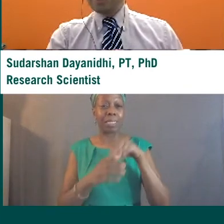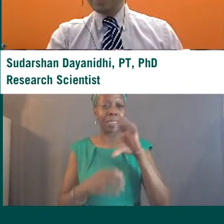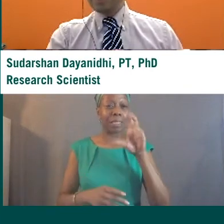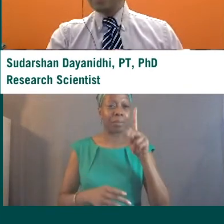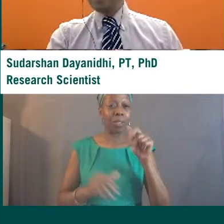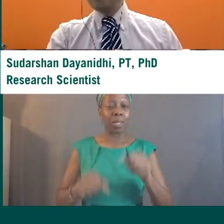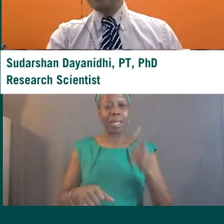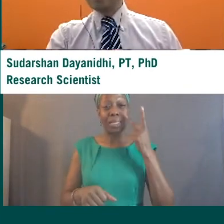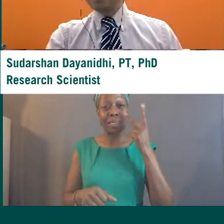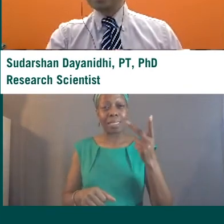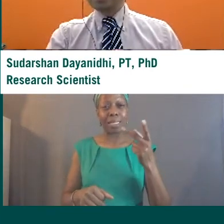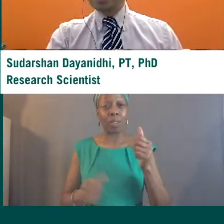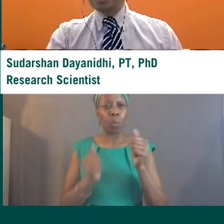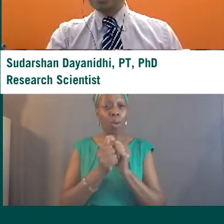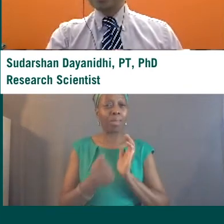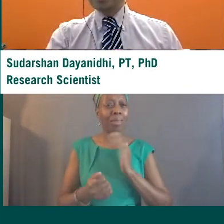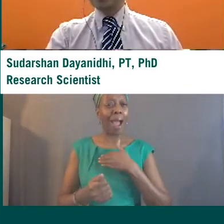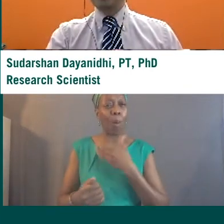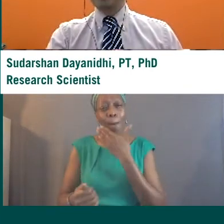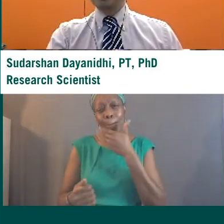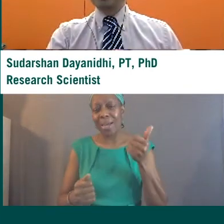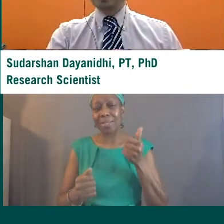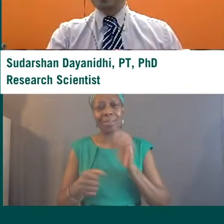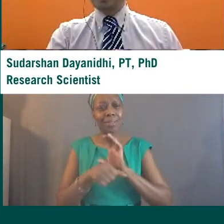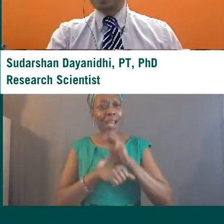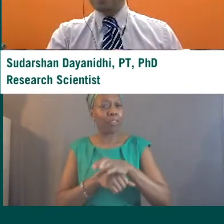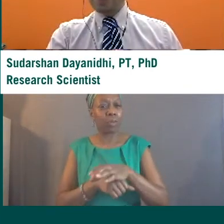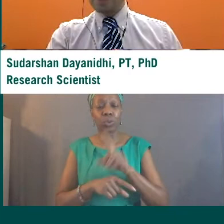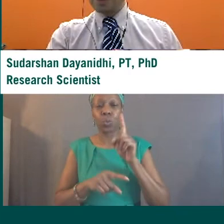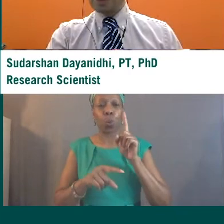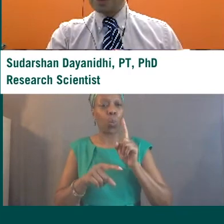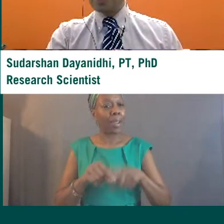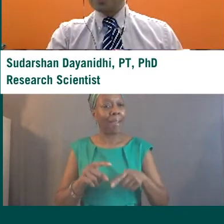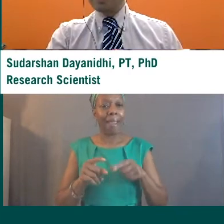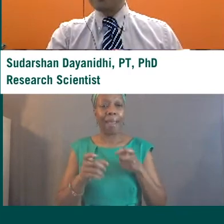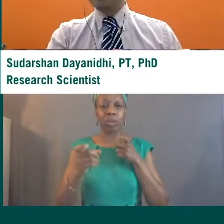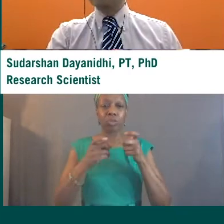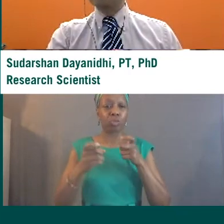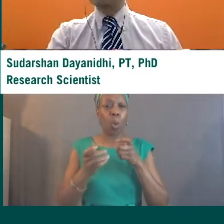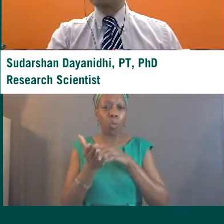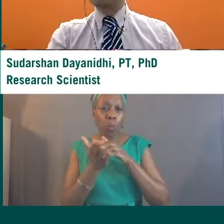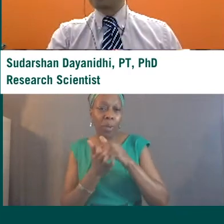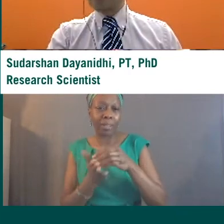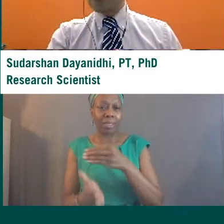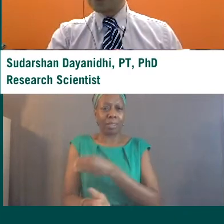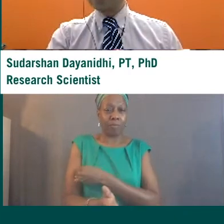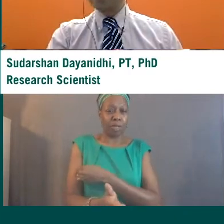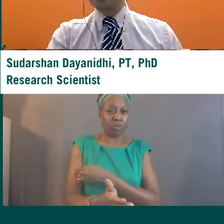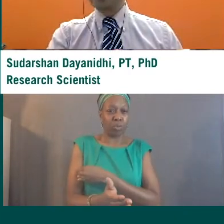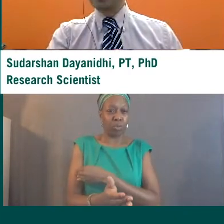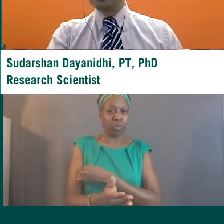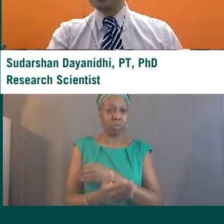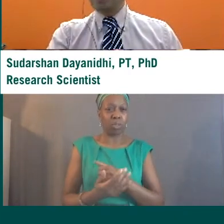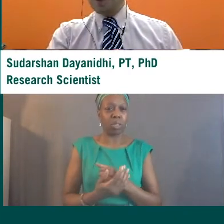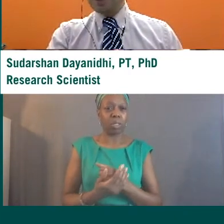if they're not able to increase the size of those myofibers, those myofibers, our muscle cells are smaller